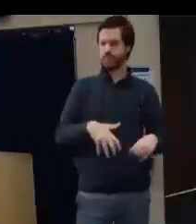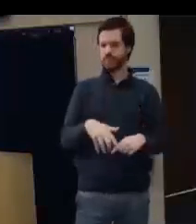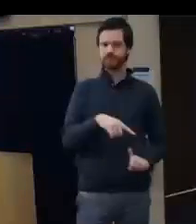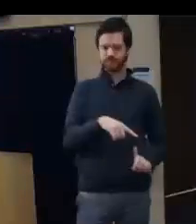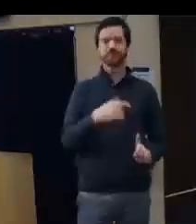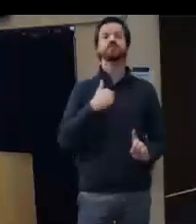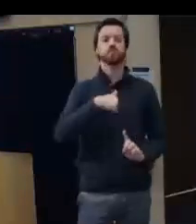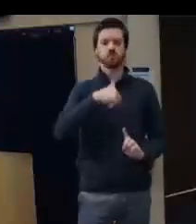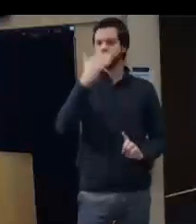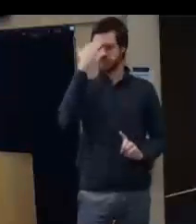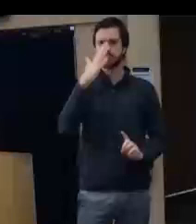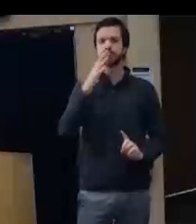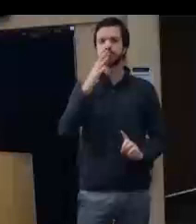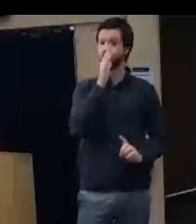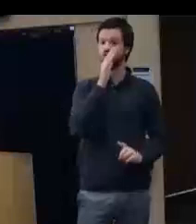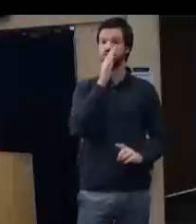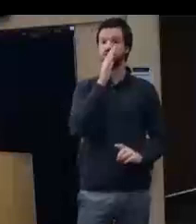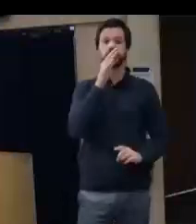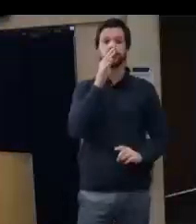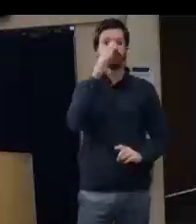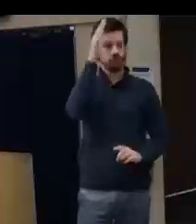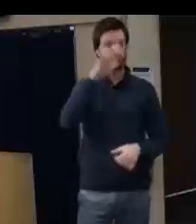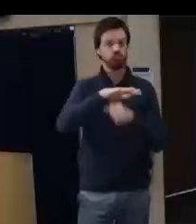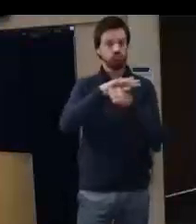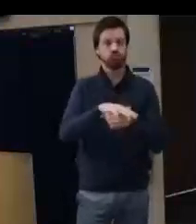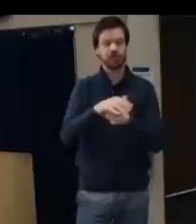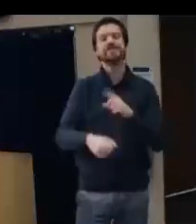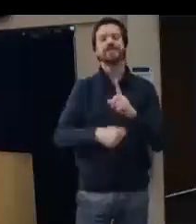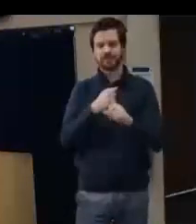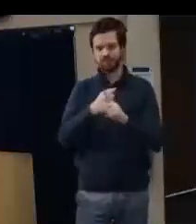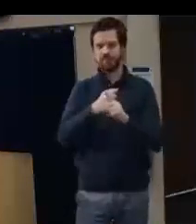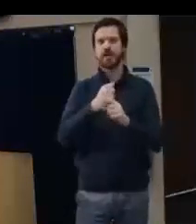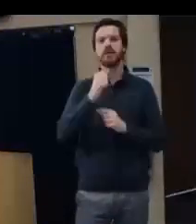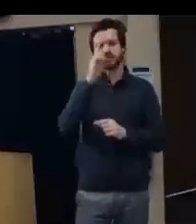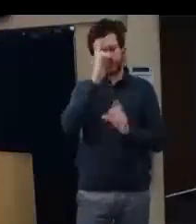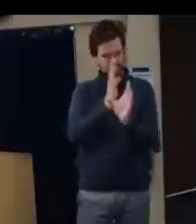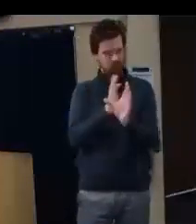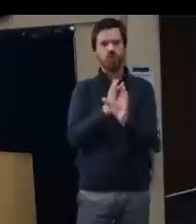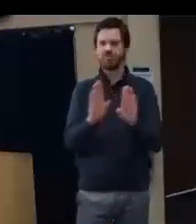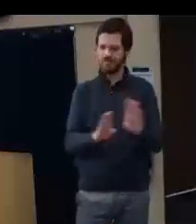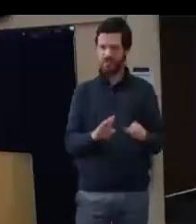we know that U maternal parental distress impacts psychological and behavioral outcomes in children